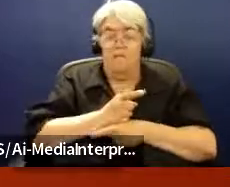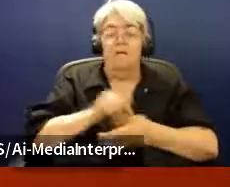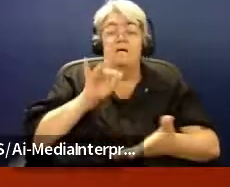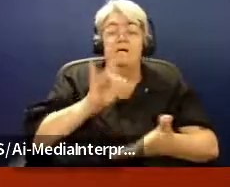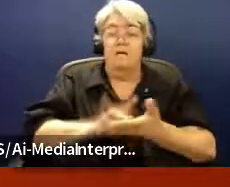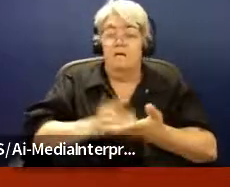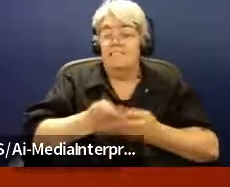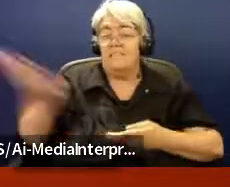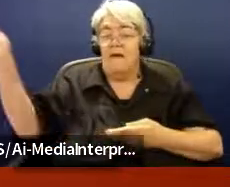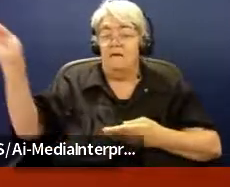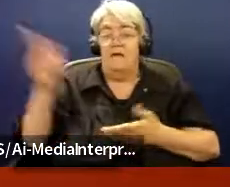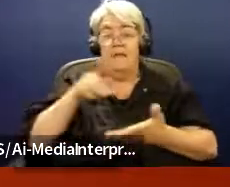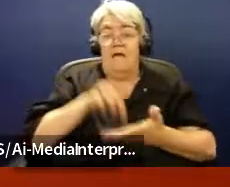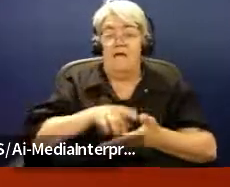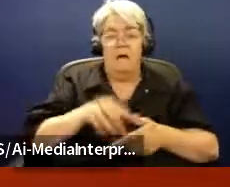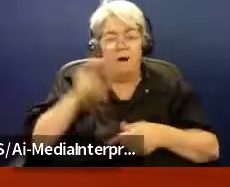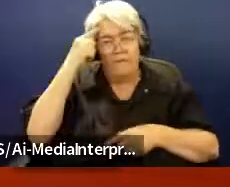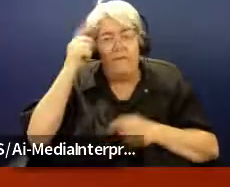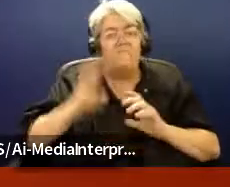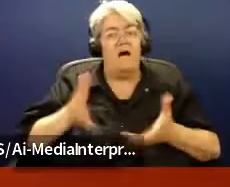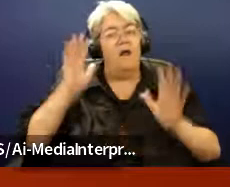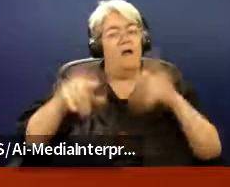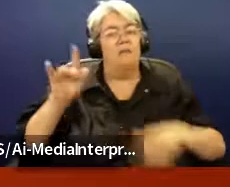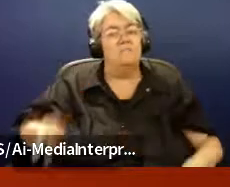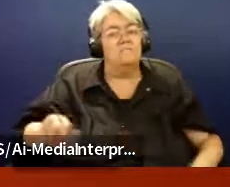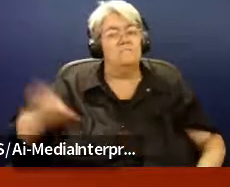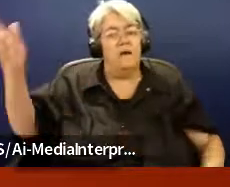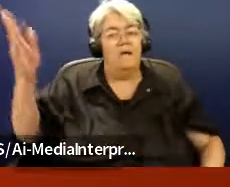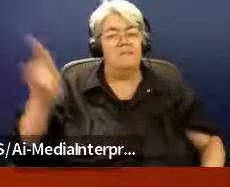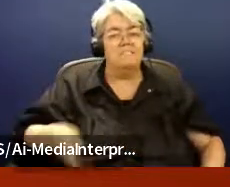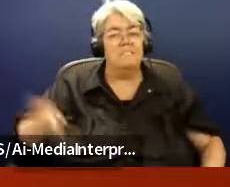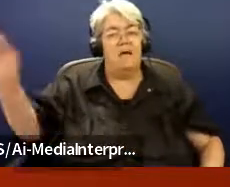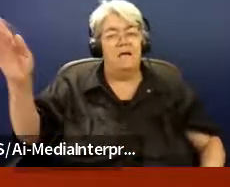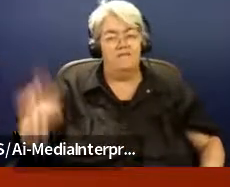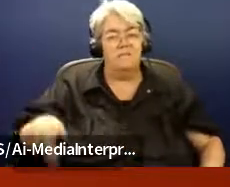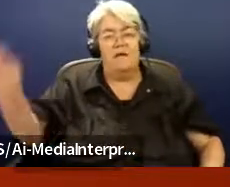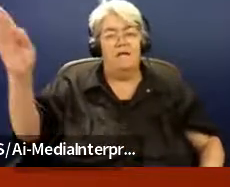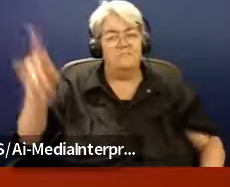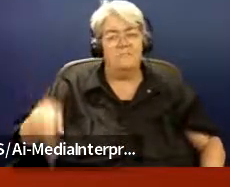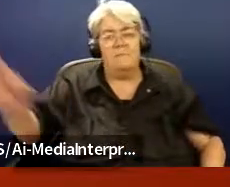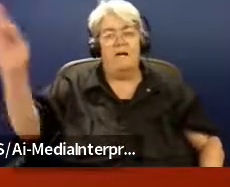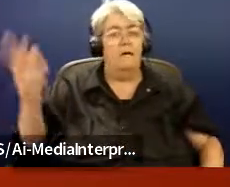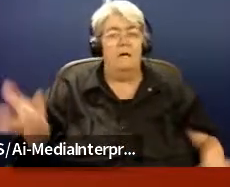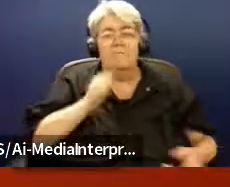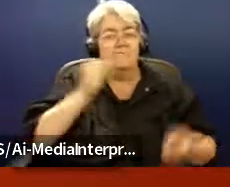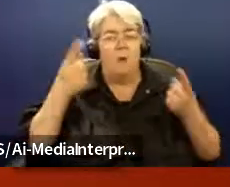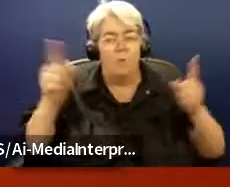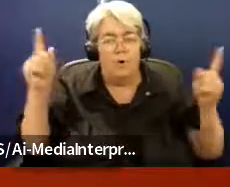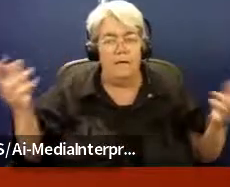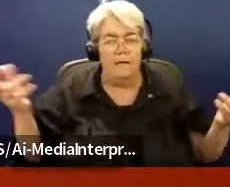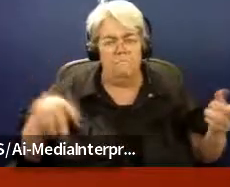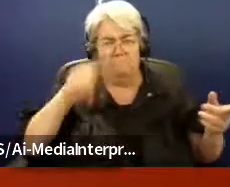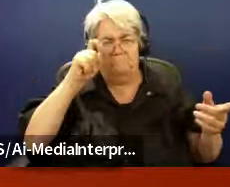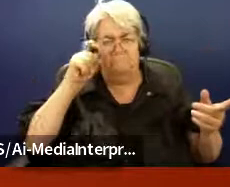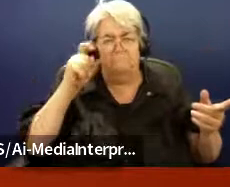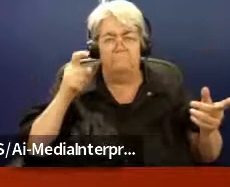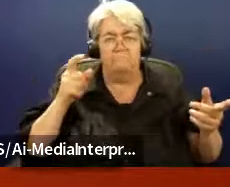trapped on the form may not realizing they have mistyped the ZIP Code and have a letter instead of just numbers,